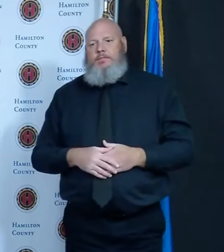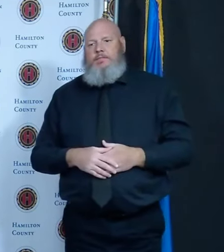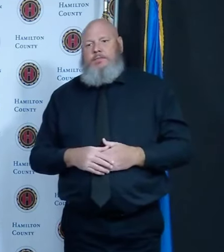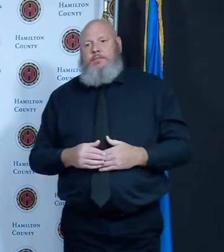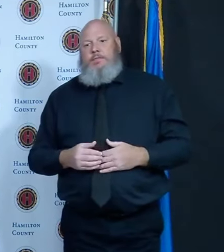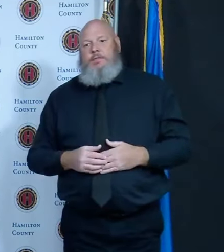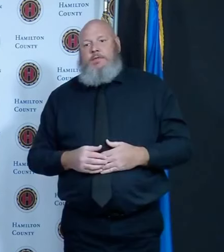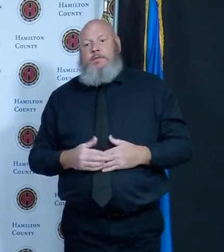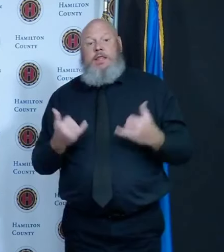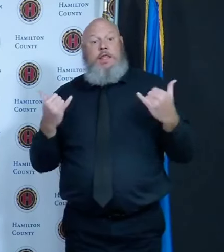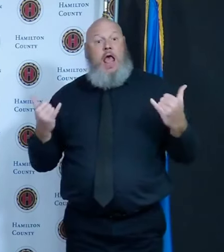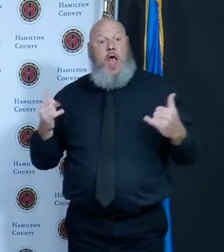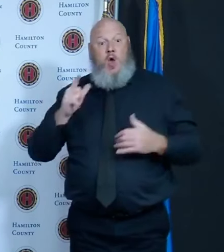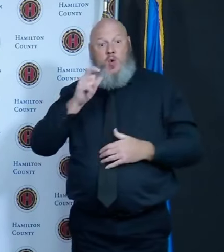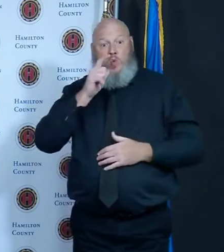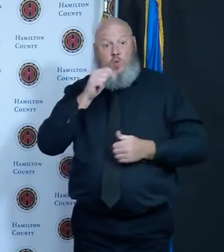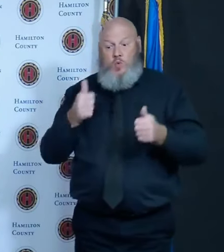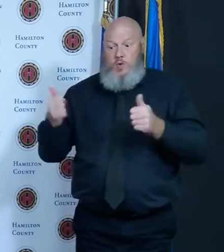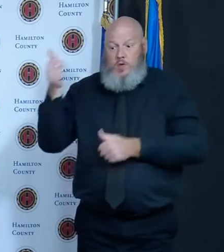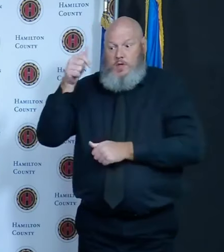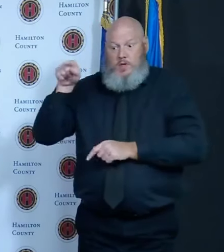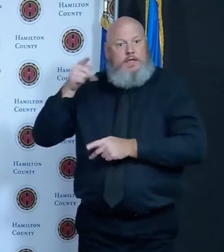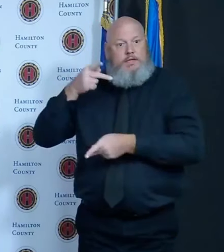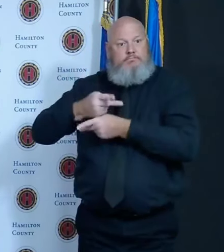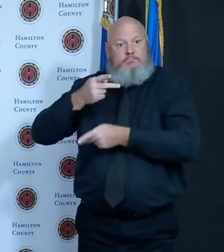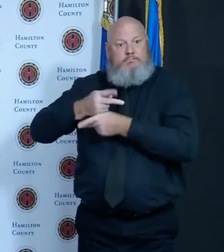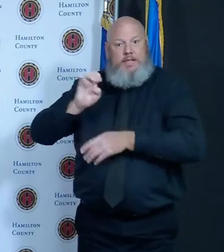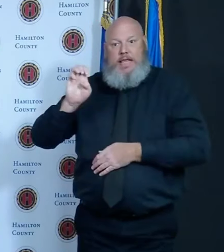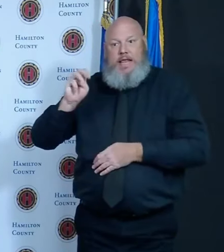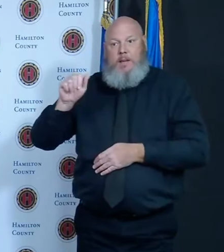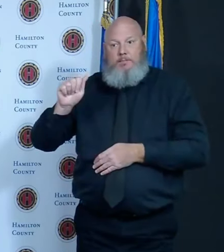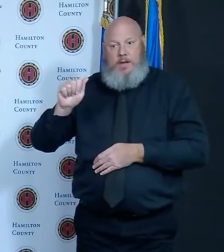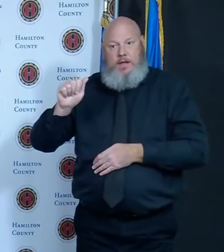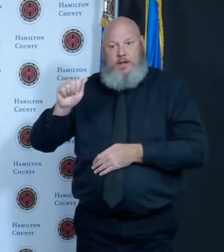anticipate the need will continue to grow and the number of groups served will